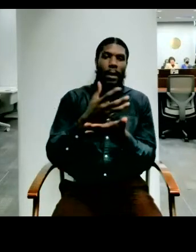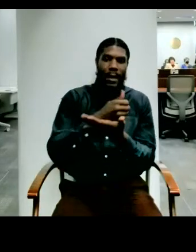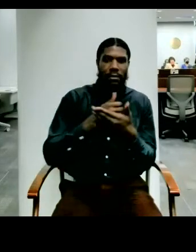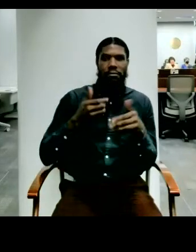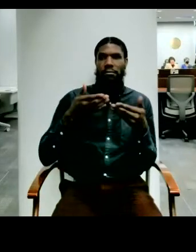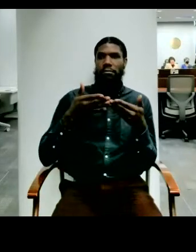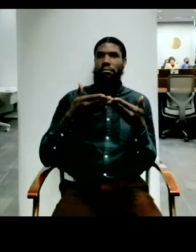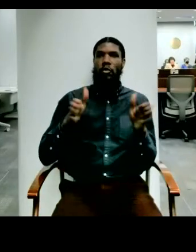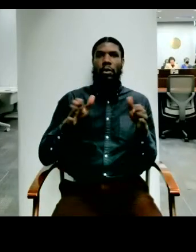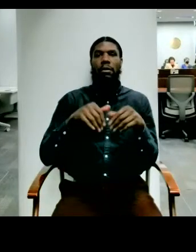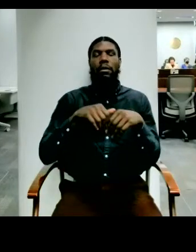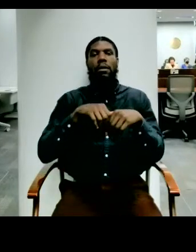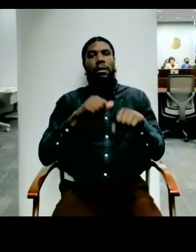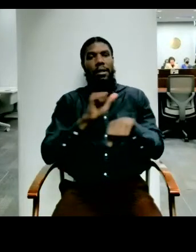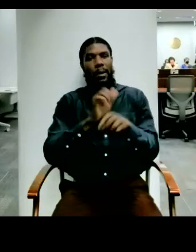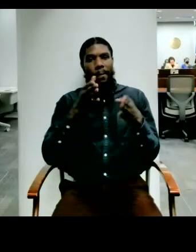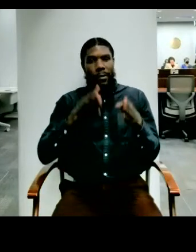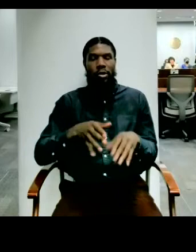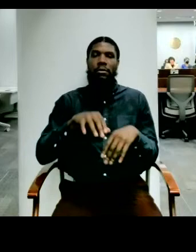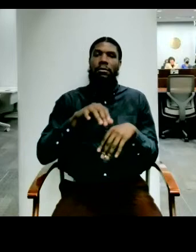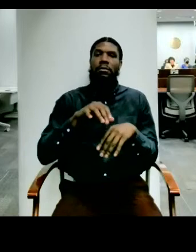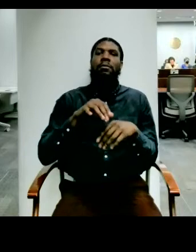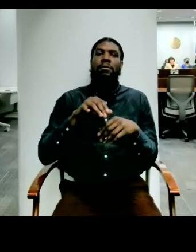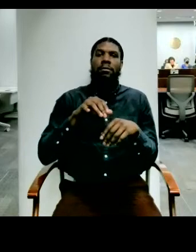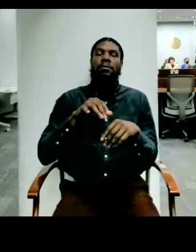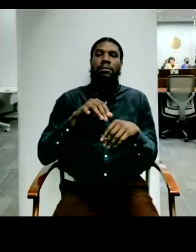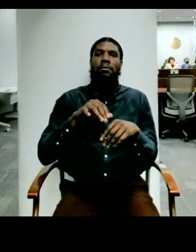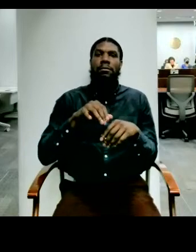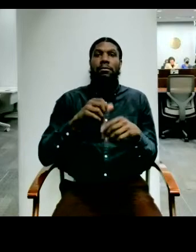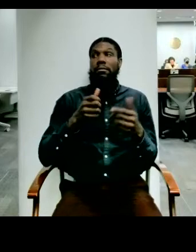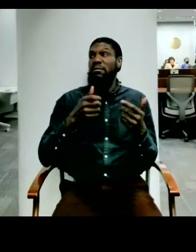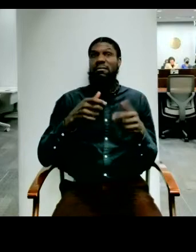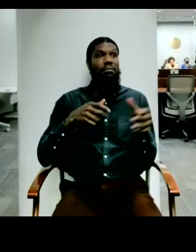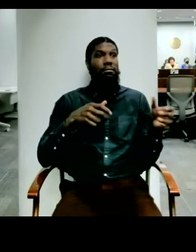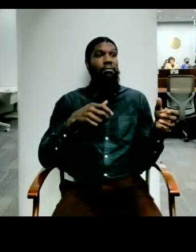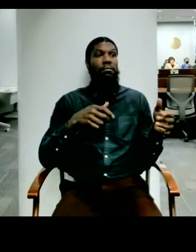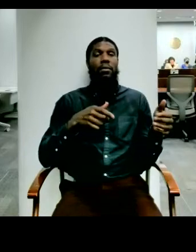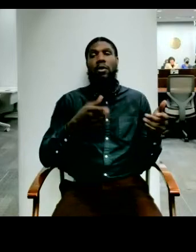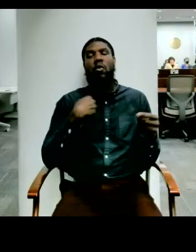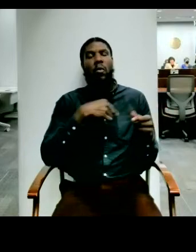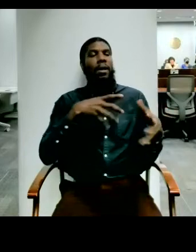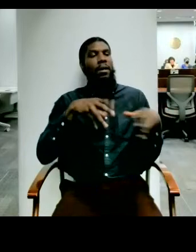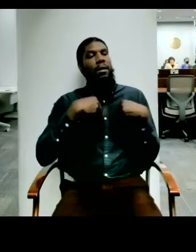send us people, we'll take who we want and we'll send back the people we don't want. I think if